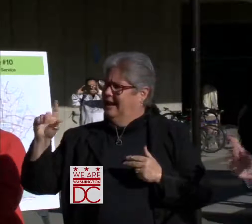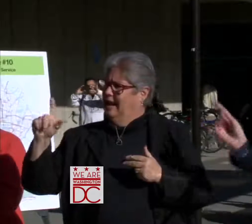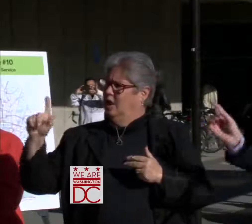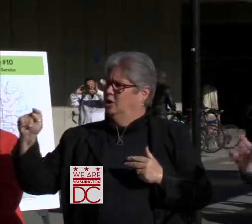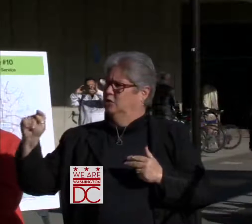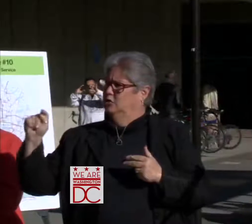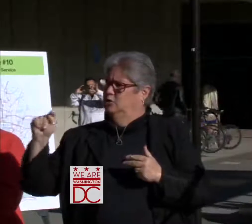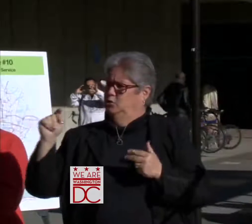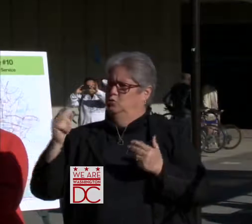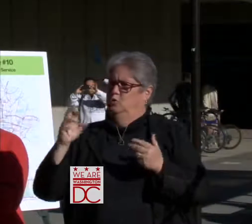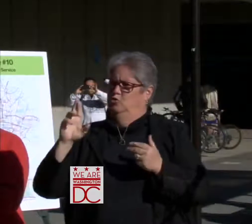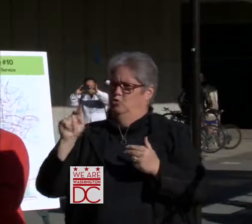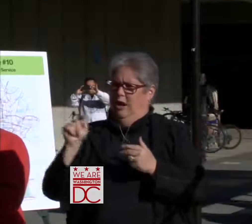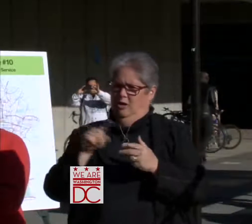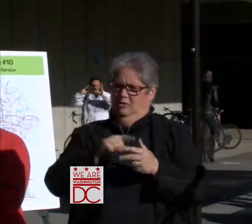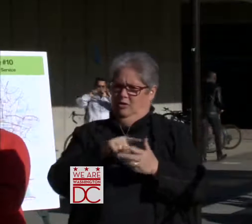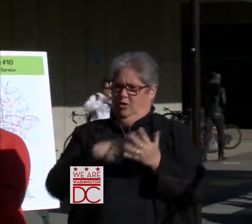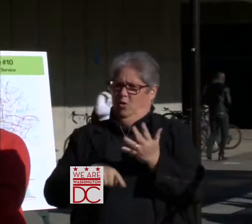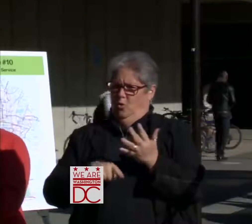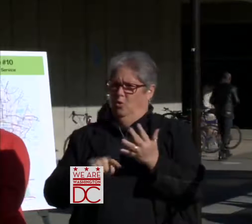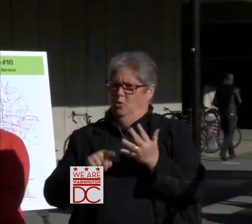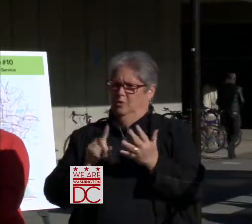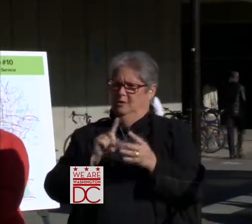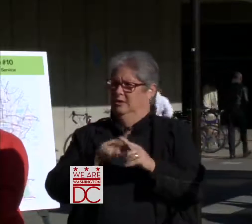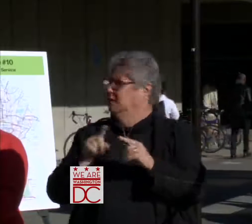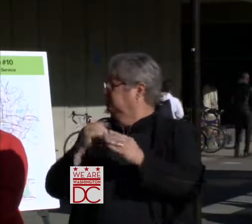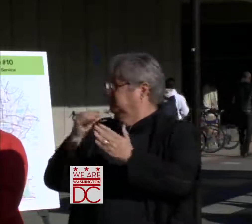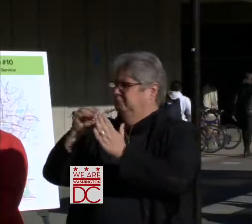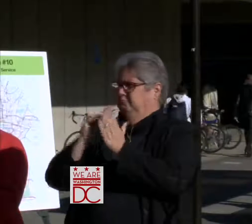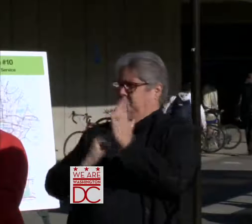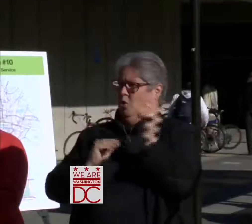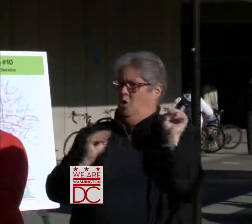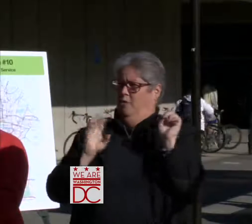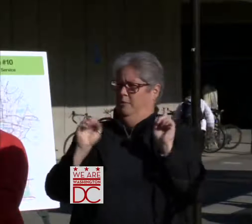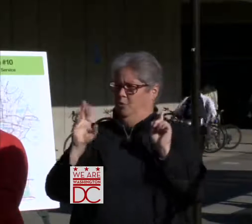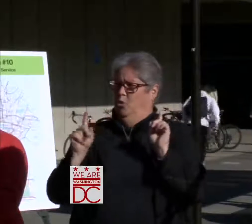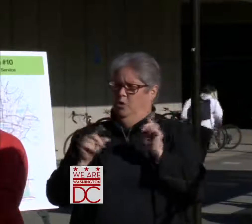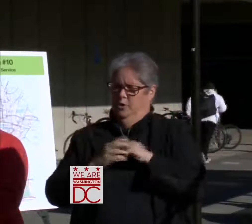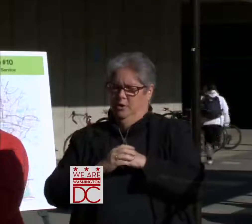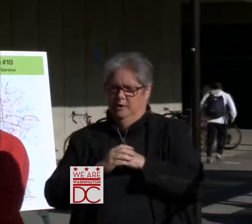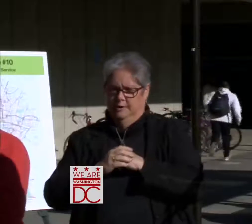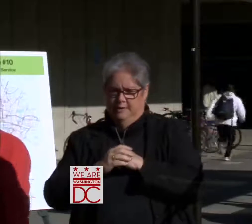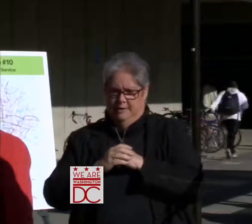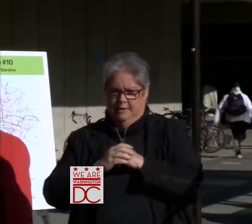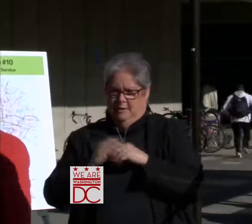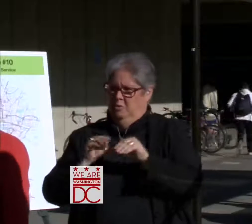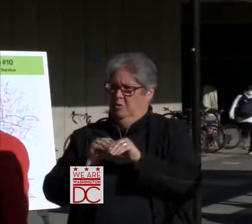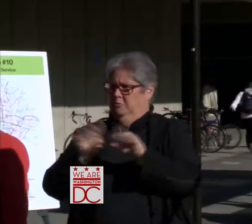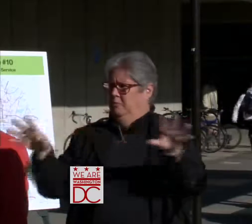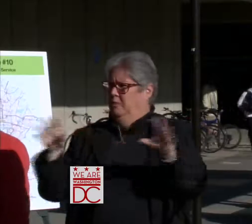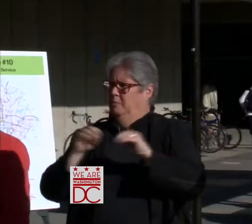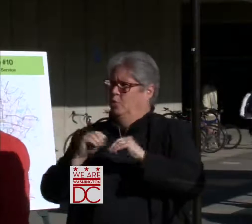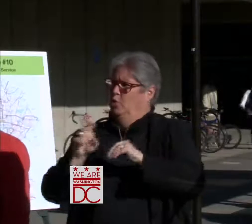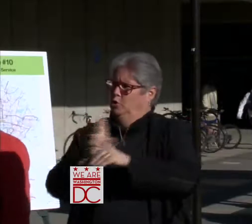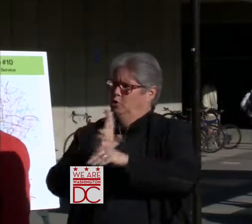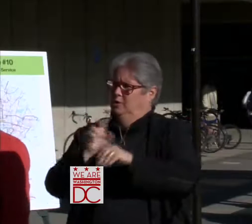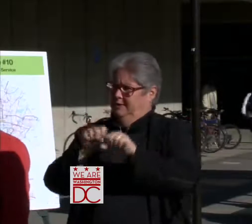THOSE ARE DESCRIBED HERE ON THE BOARD SO HOPEFULLY WE CAN GET THAT INFORMATION OUT TO MORE USERS OF THE SYSTEM.